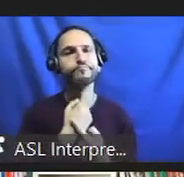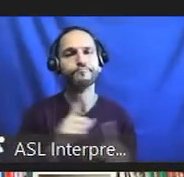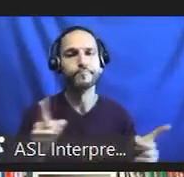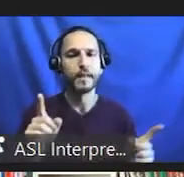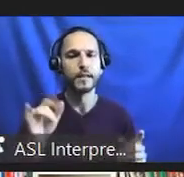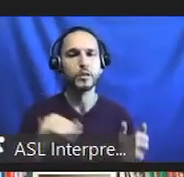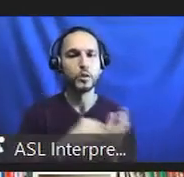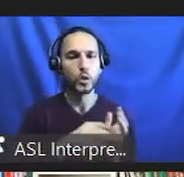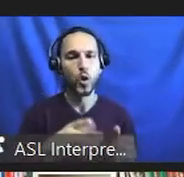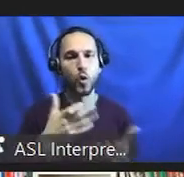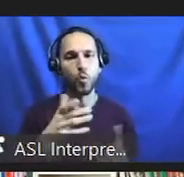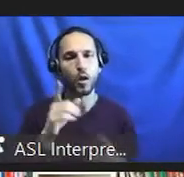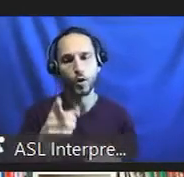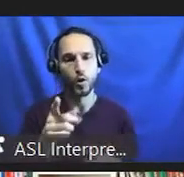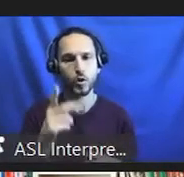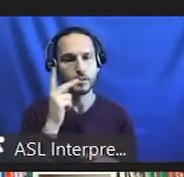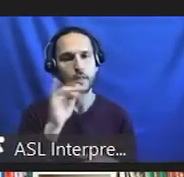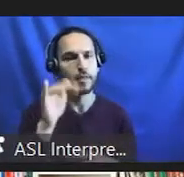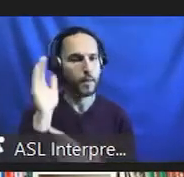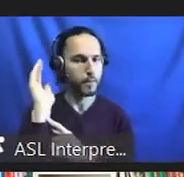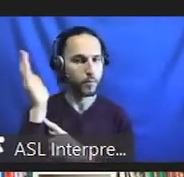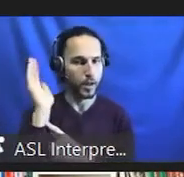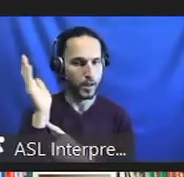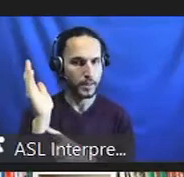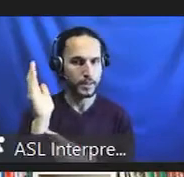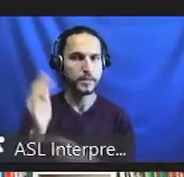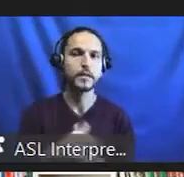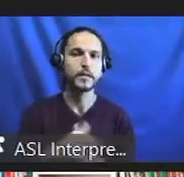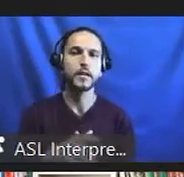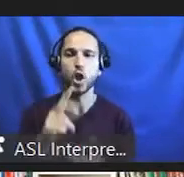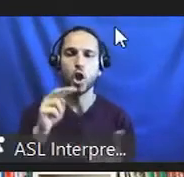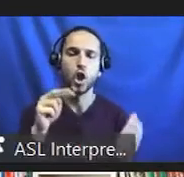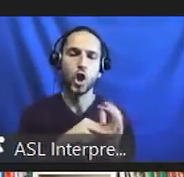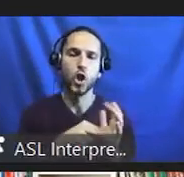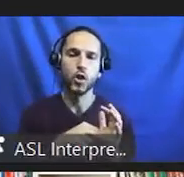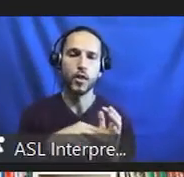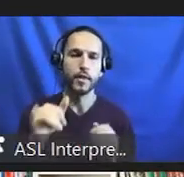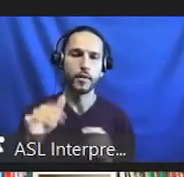I want you to go see this presentation. I want you to go look at this presentation.